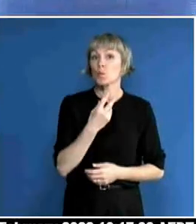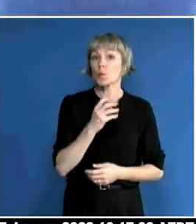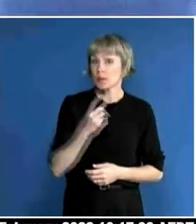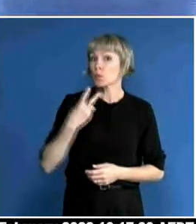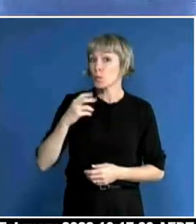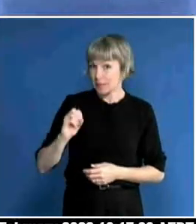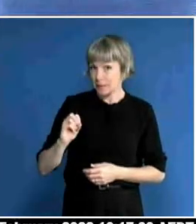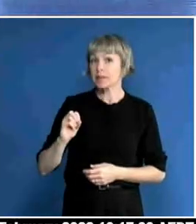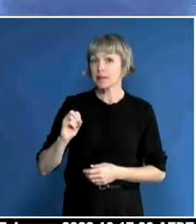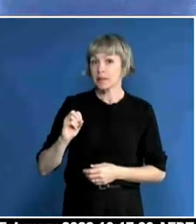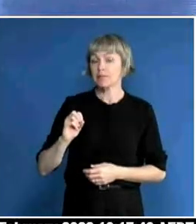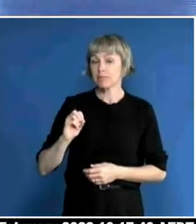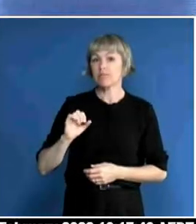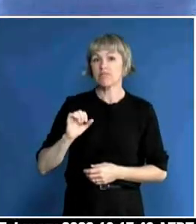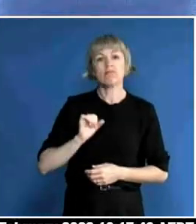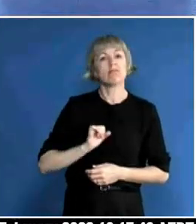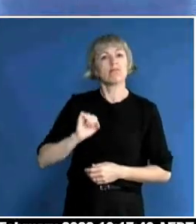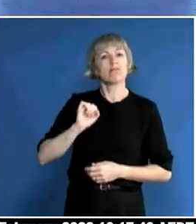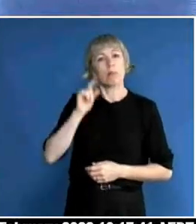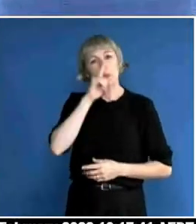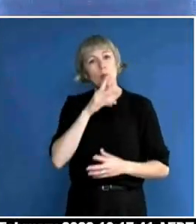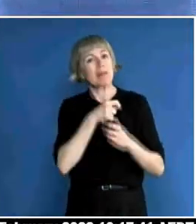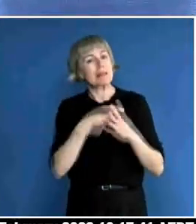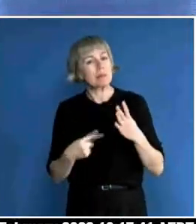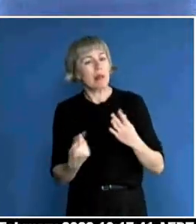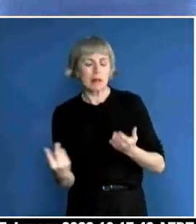with you, Commissioners, in finding and retaining employment.